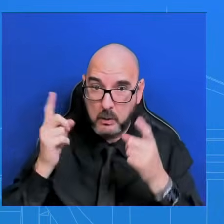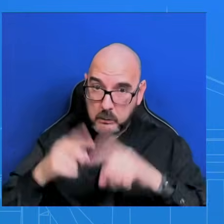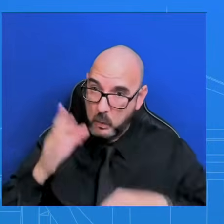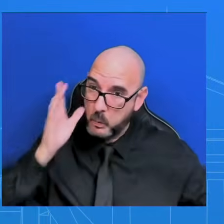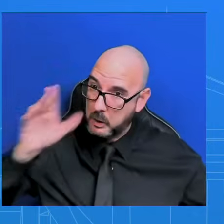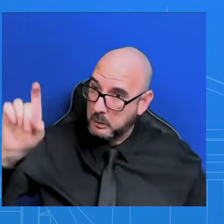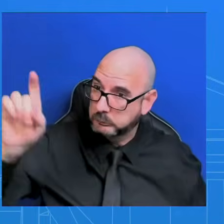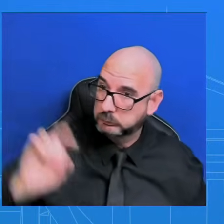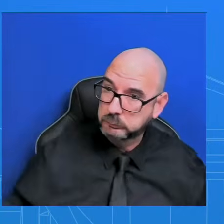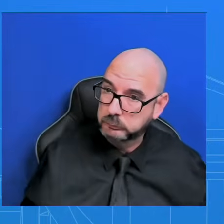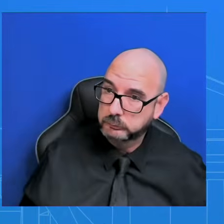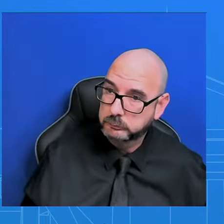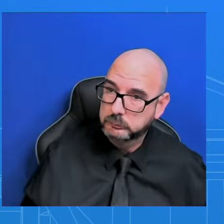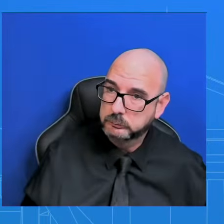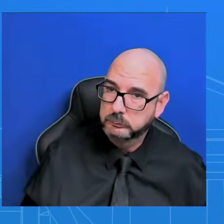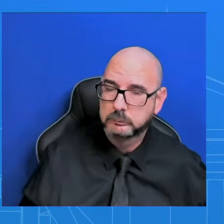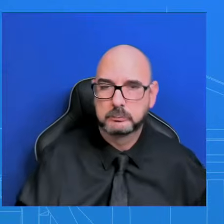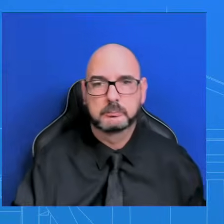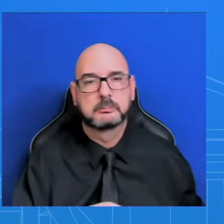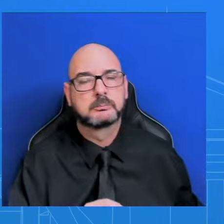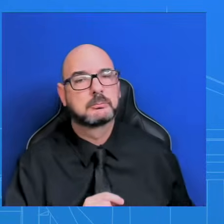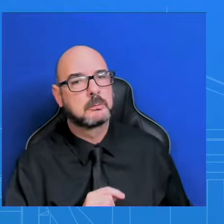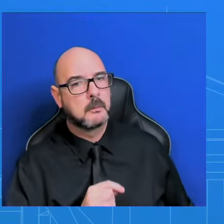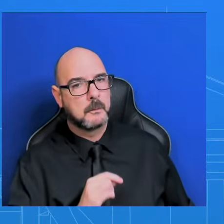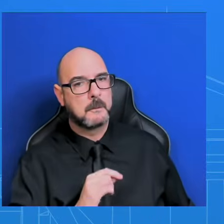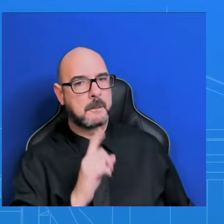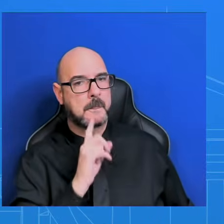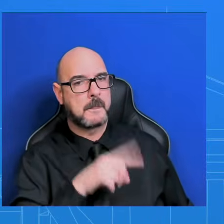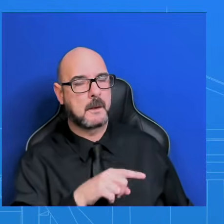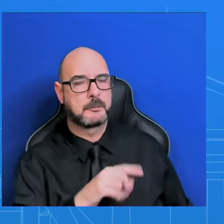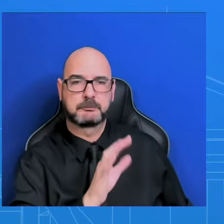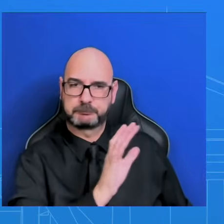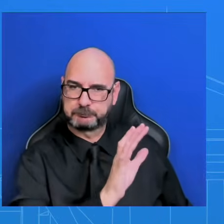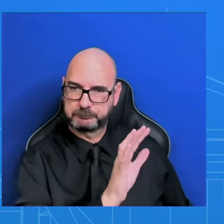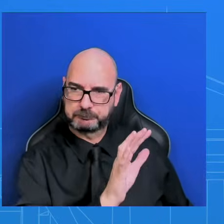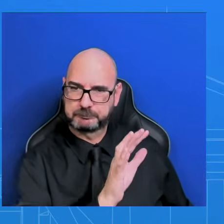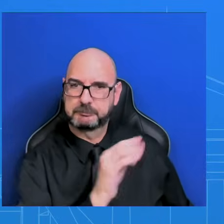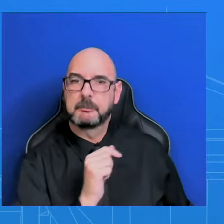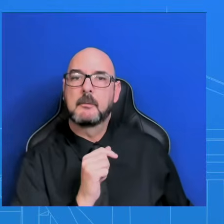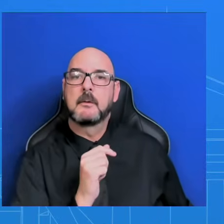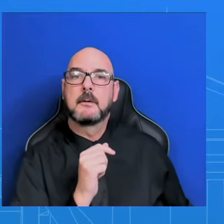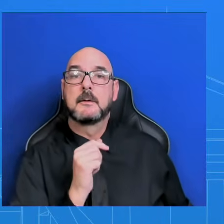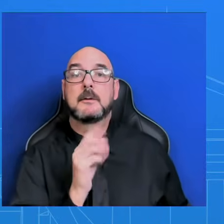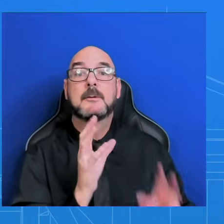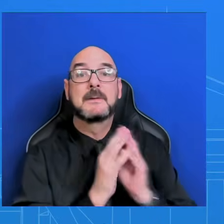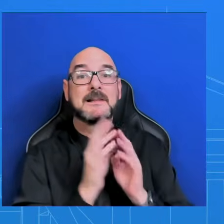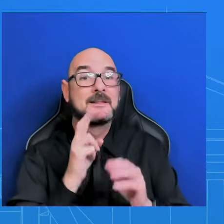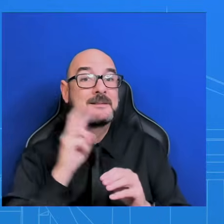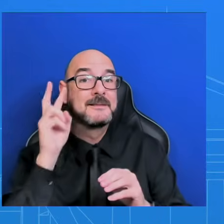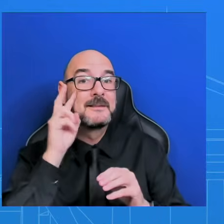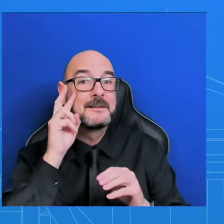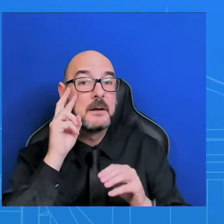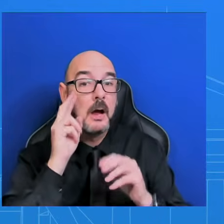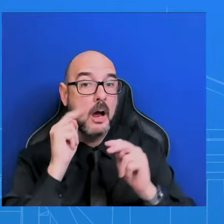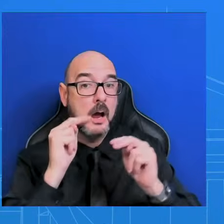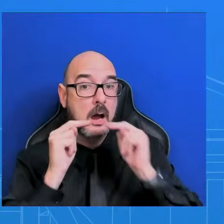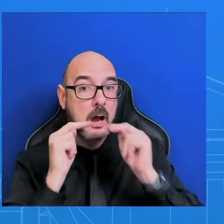The meeting two days ago was not a negotiation meeting. It was not. It was about Ukraine and the importance that --